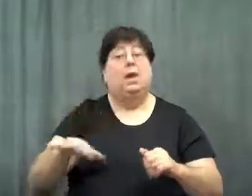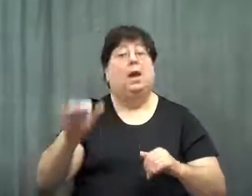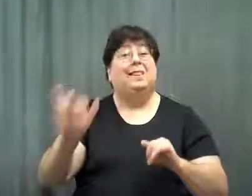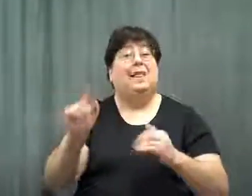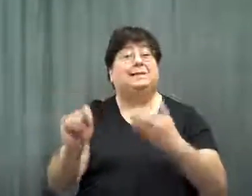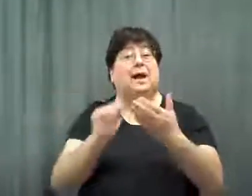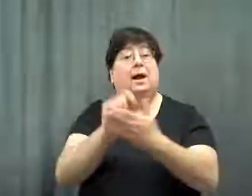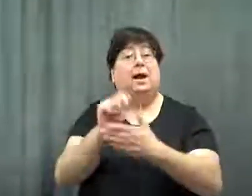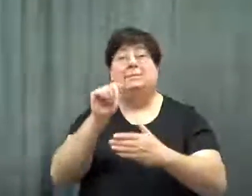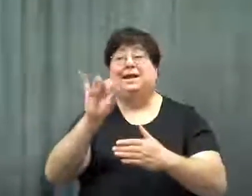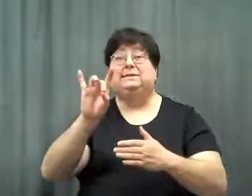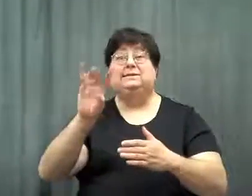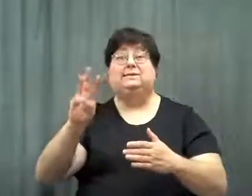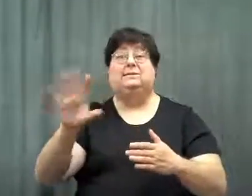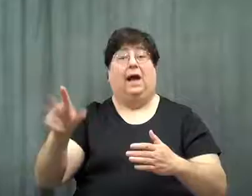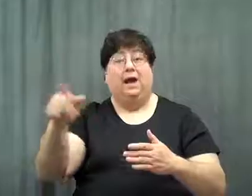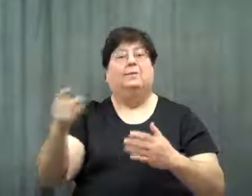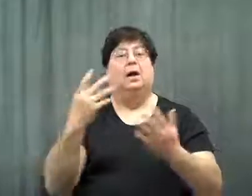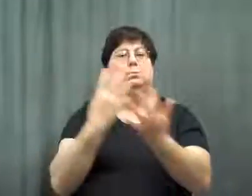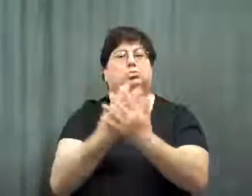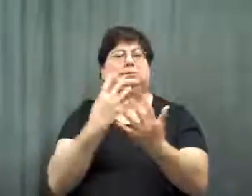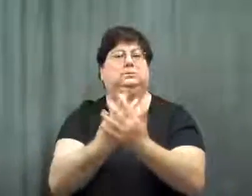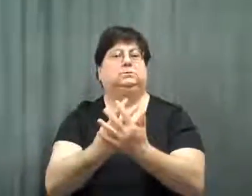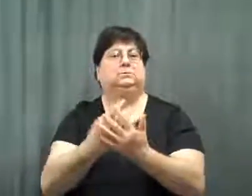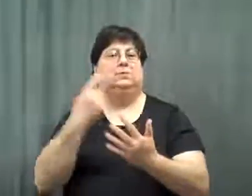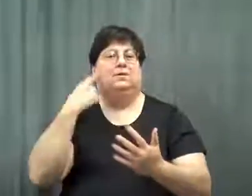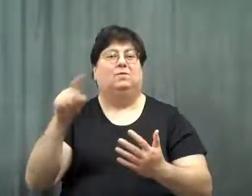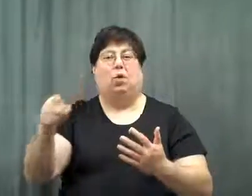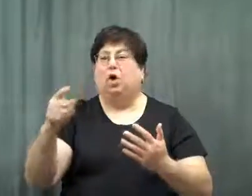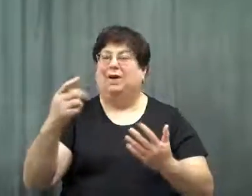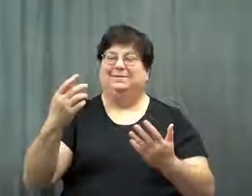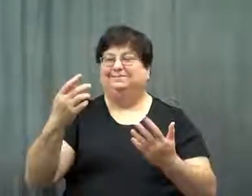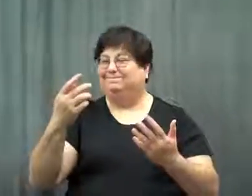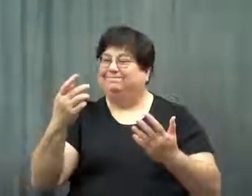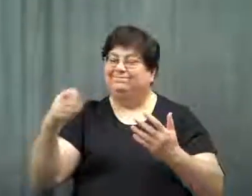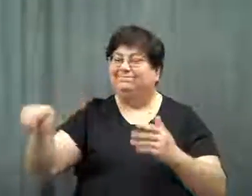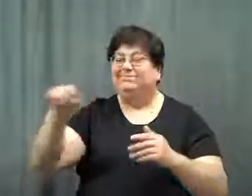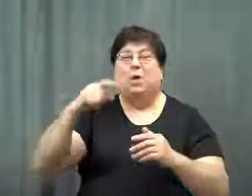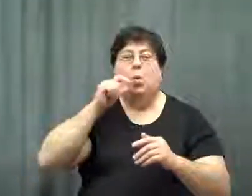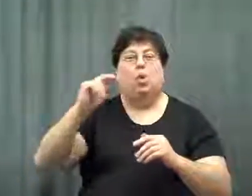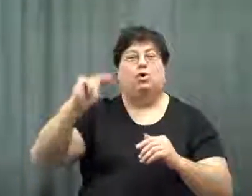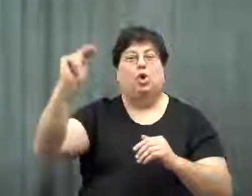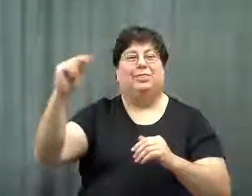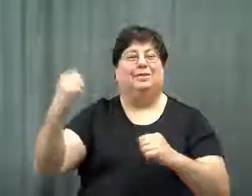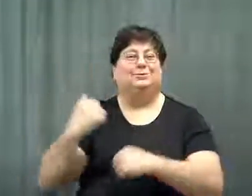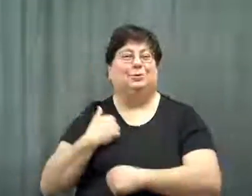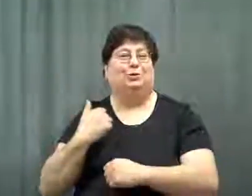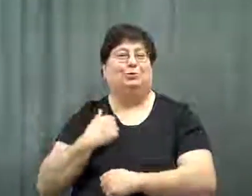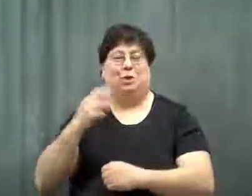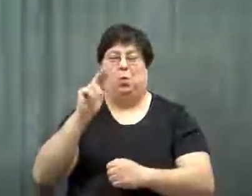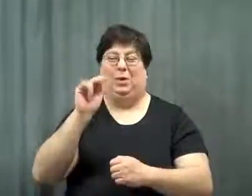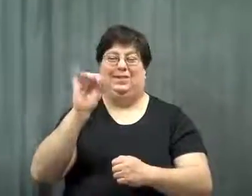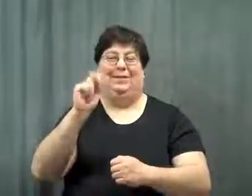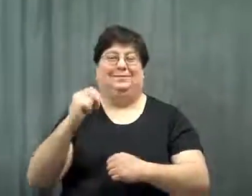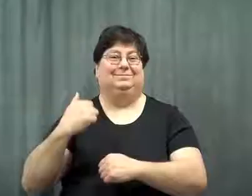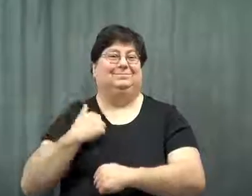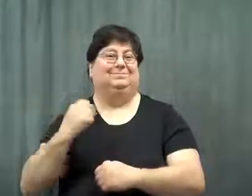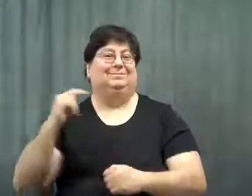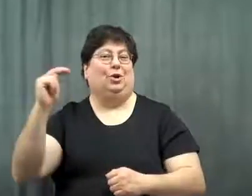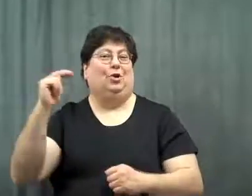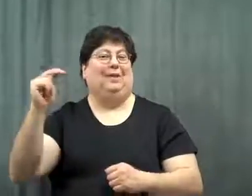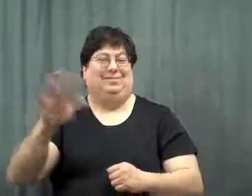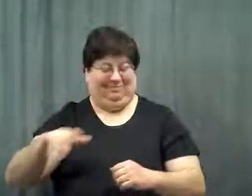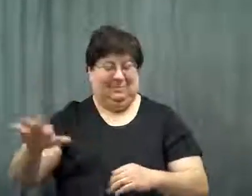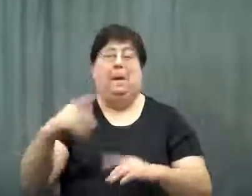At that time, around 1865, it was a prison camp for Union soldiers.